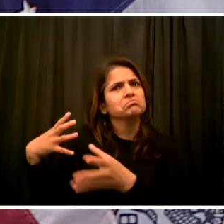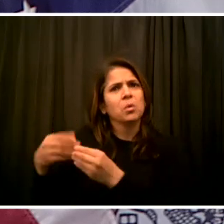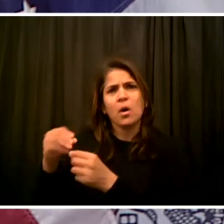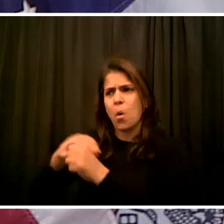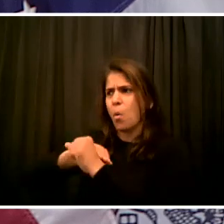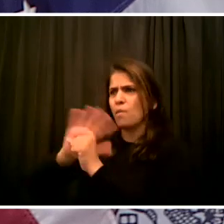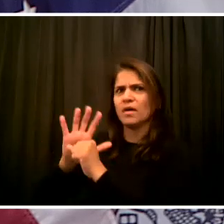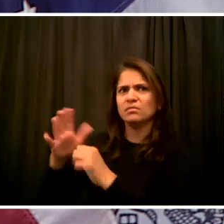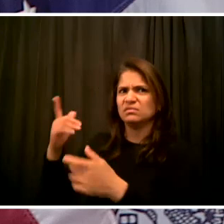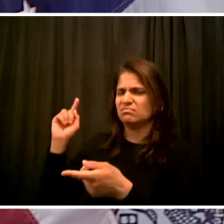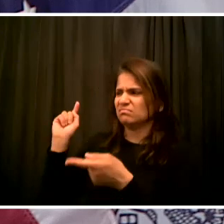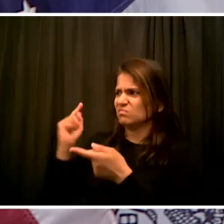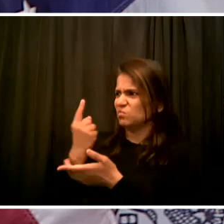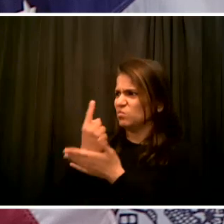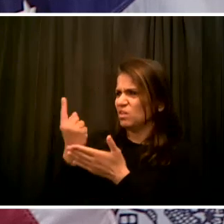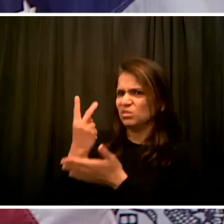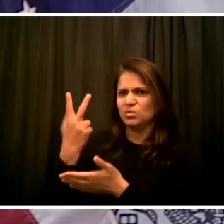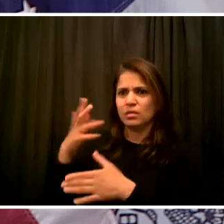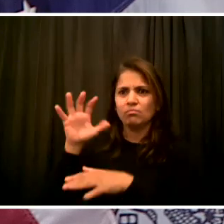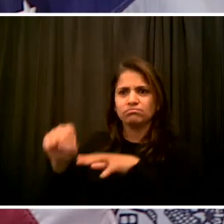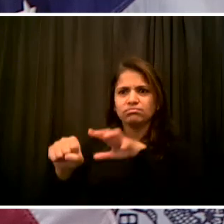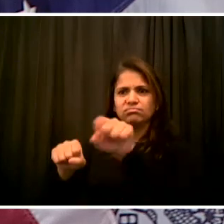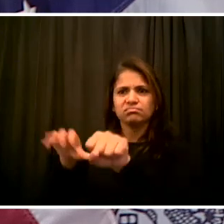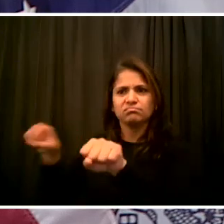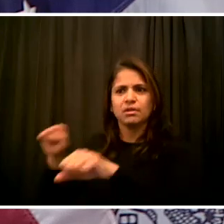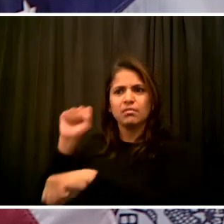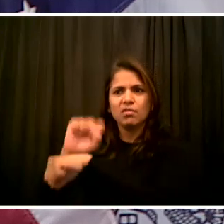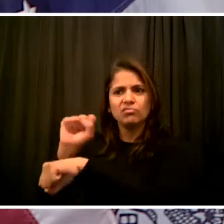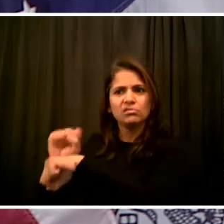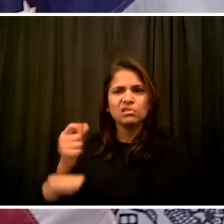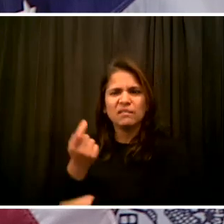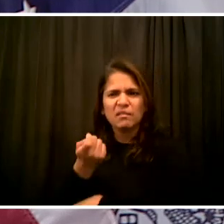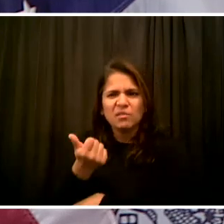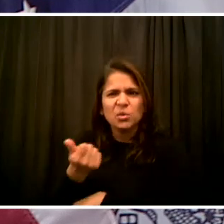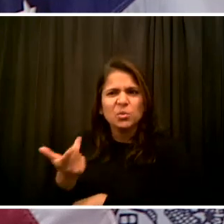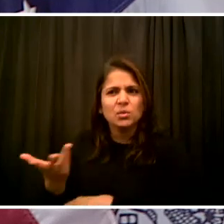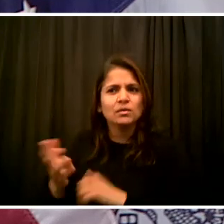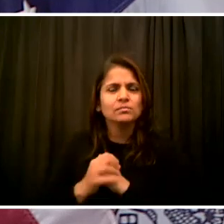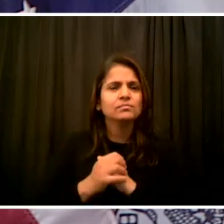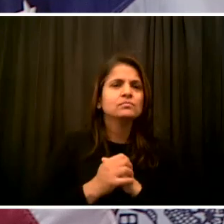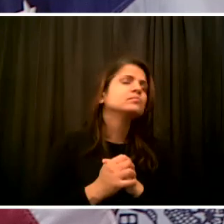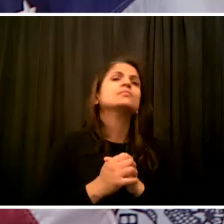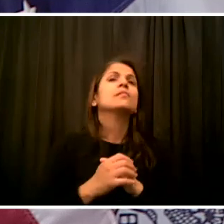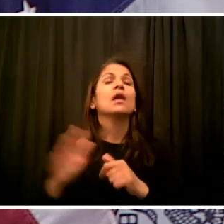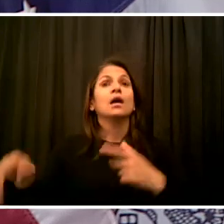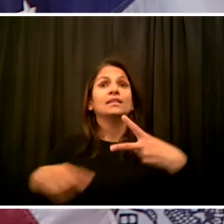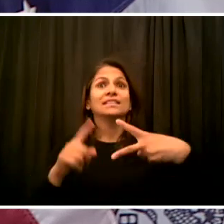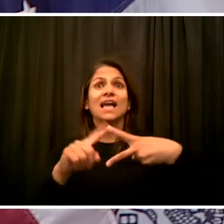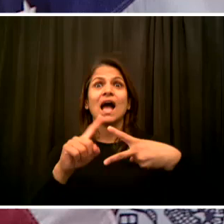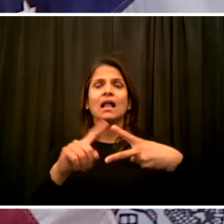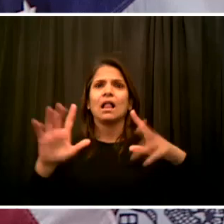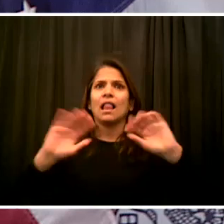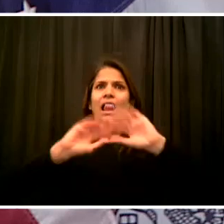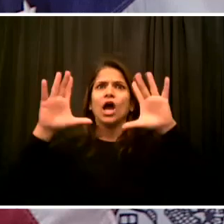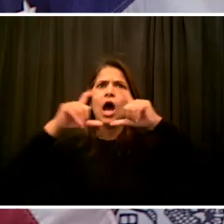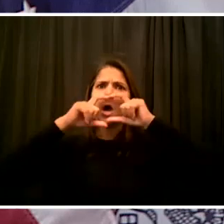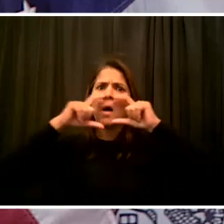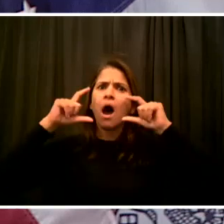BUT ANY W YAYOU SLICE IT, THIS IS A RELATIVELY SLOW PART OF THE PICTURE, OVER TEN WEEKS OF CRISIS. I'LL TURN TO THE